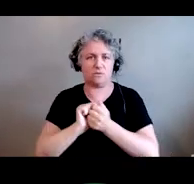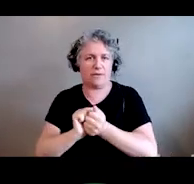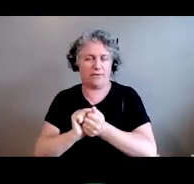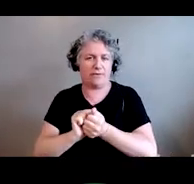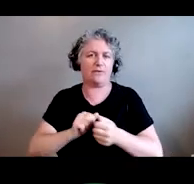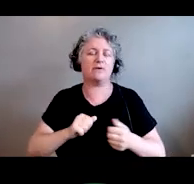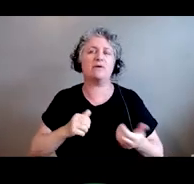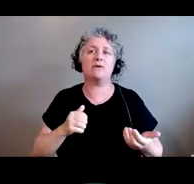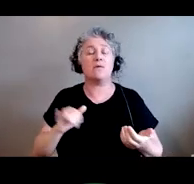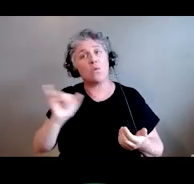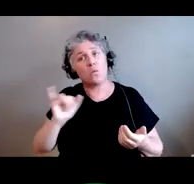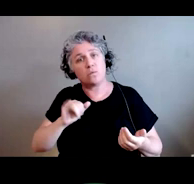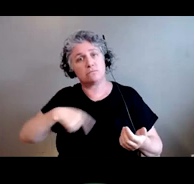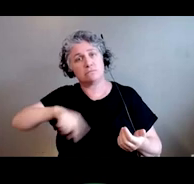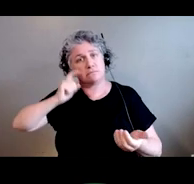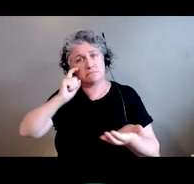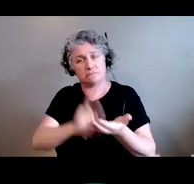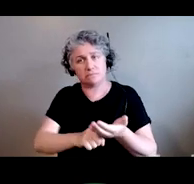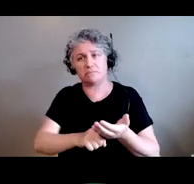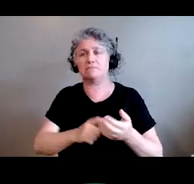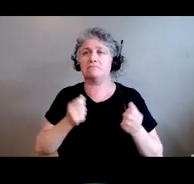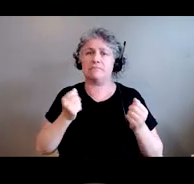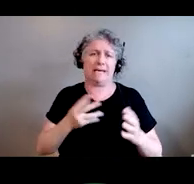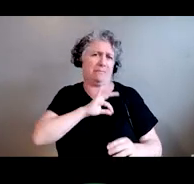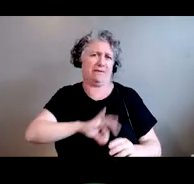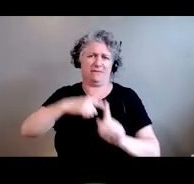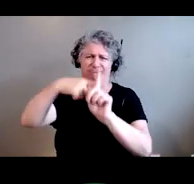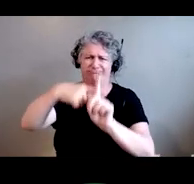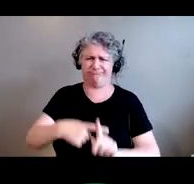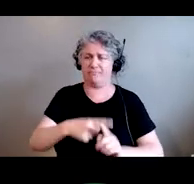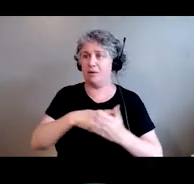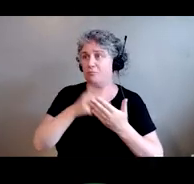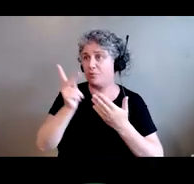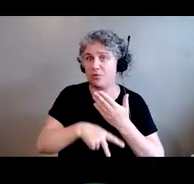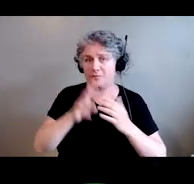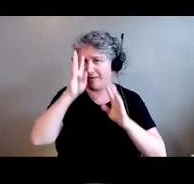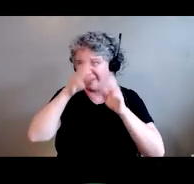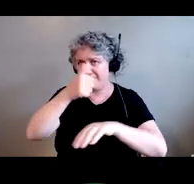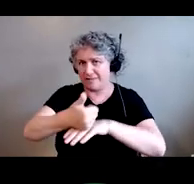opportunities. Increased relevance of academic outputs and opportunities to explore new methods of inquiry together.